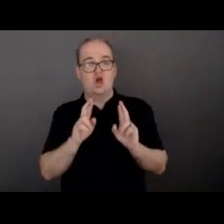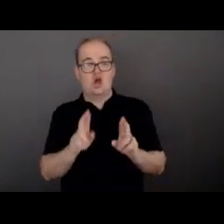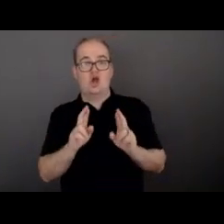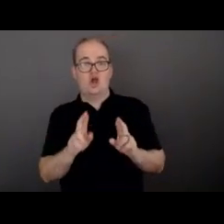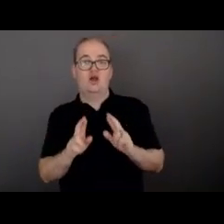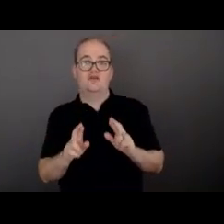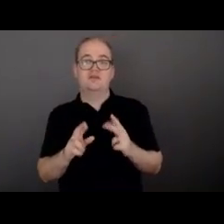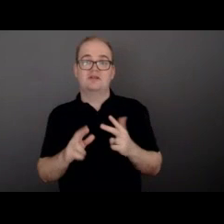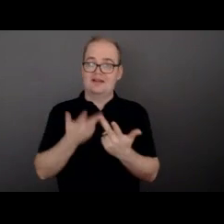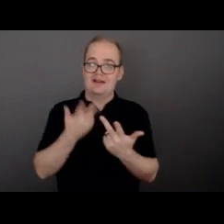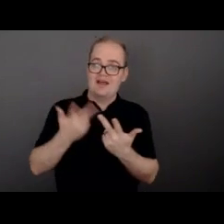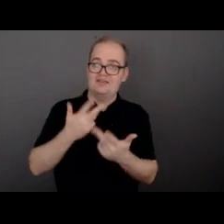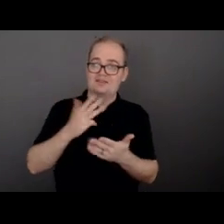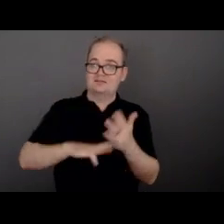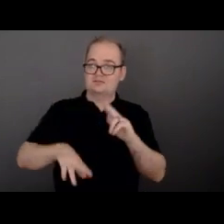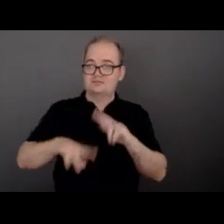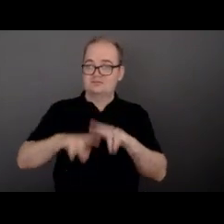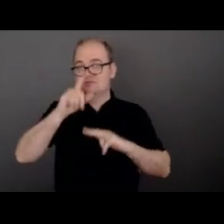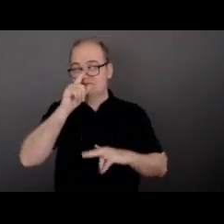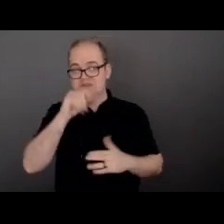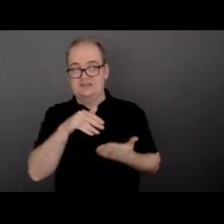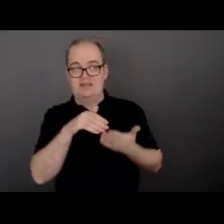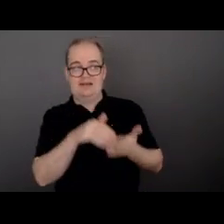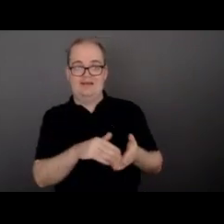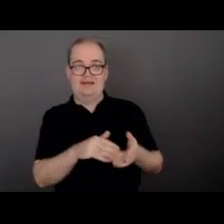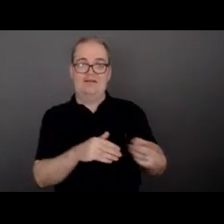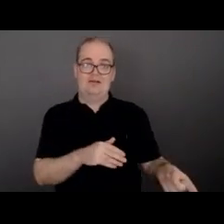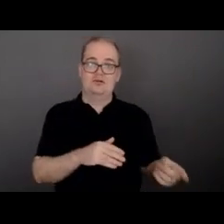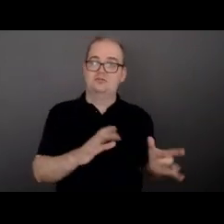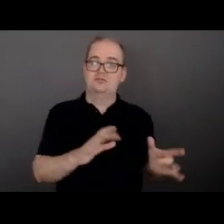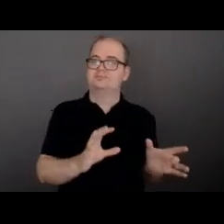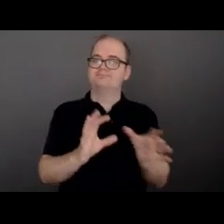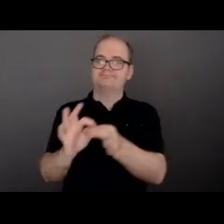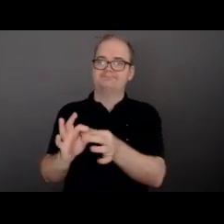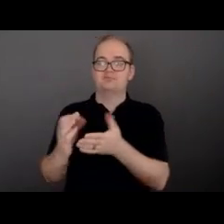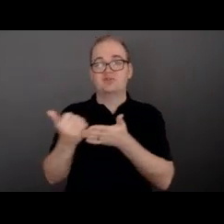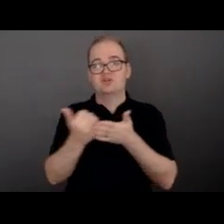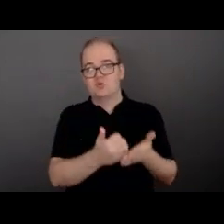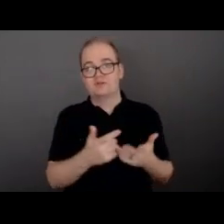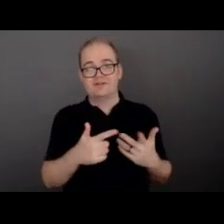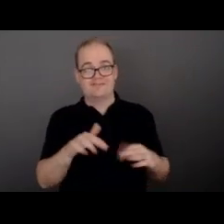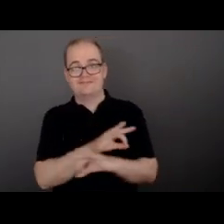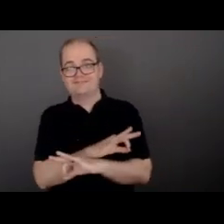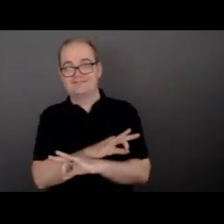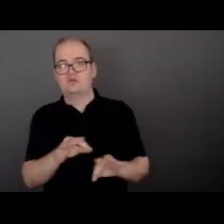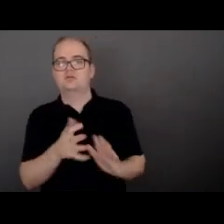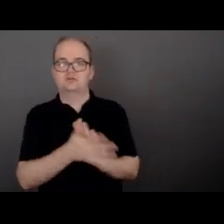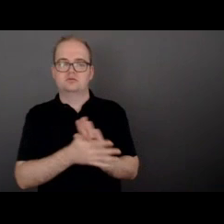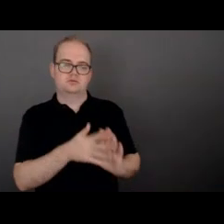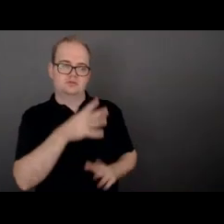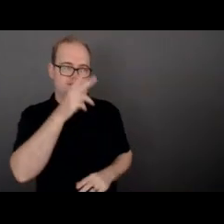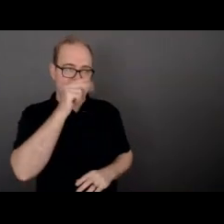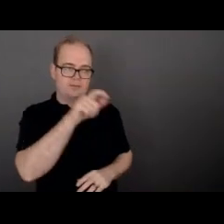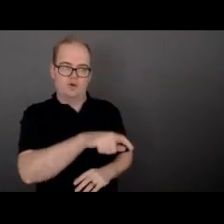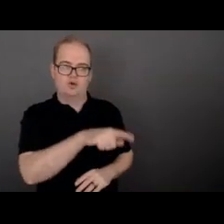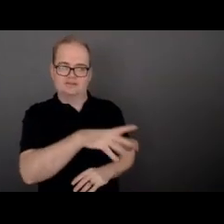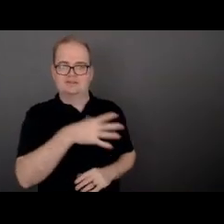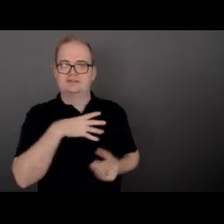supports. But if there isn't then it's about the young person seeking advice either from the legal